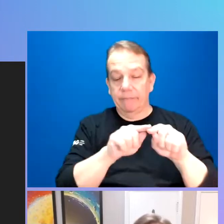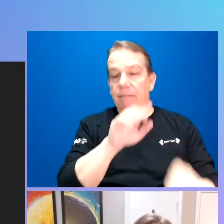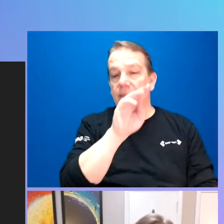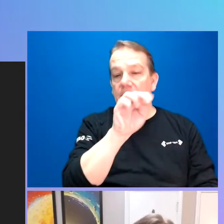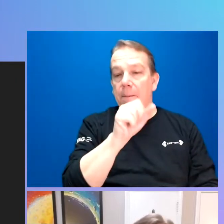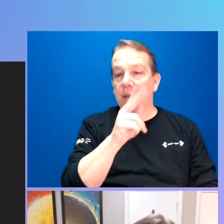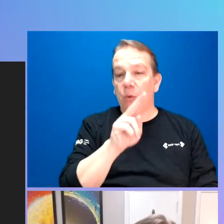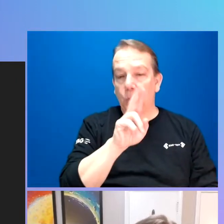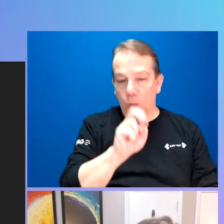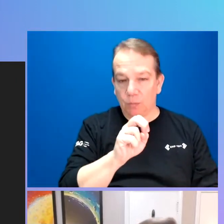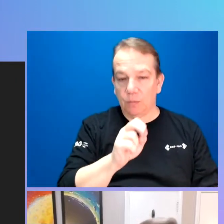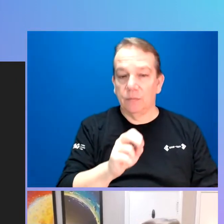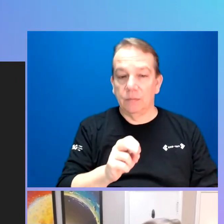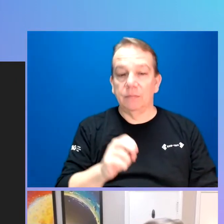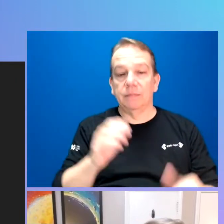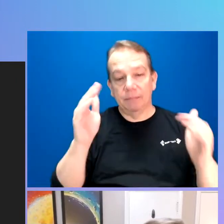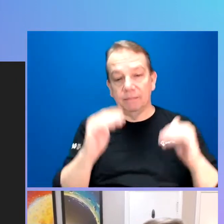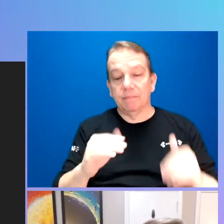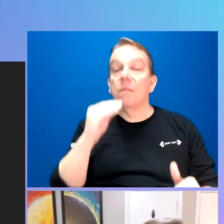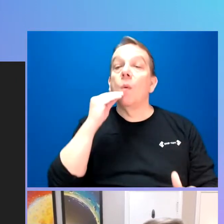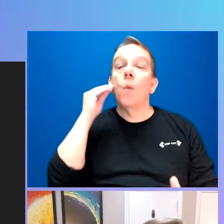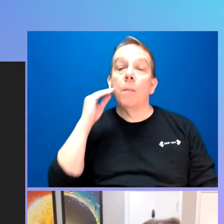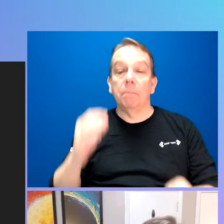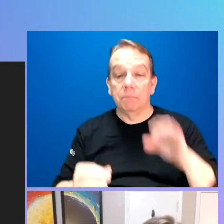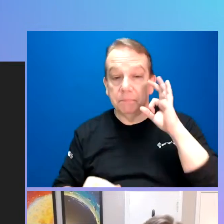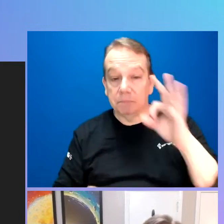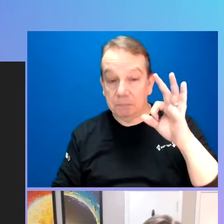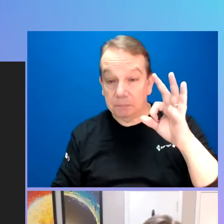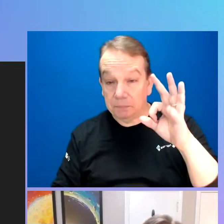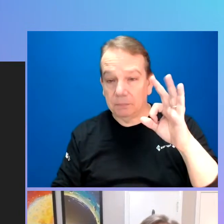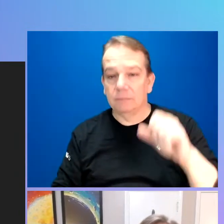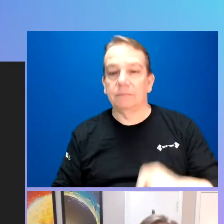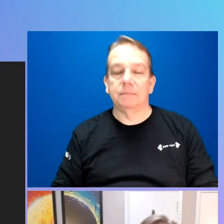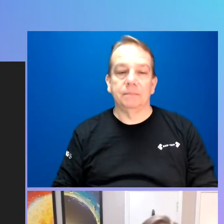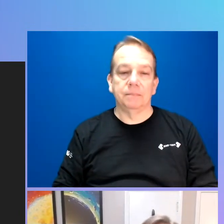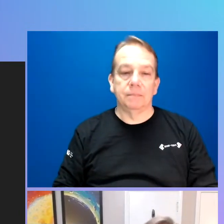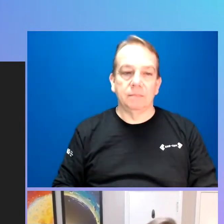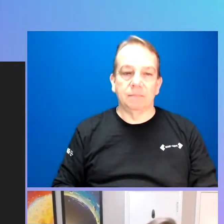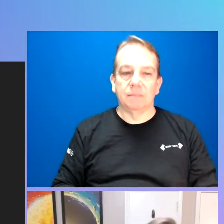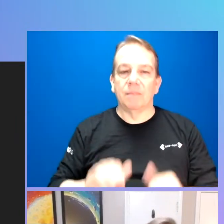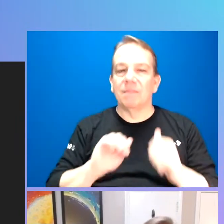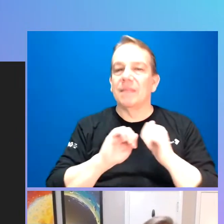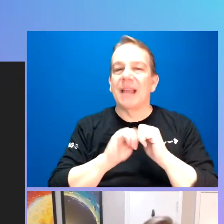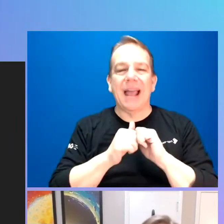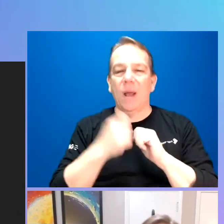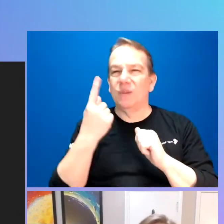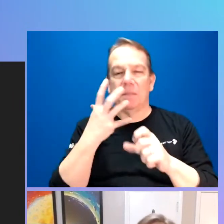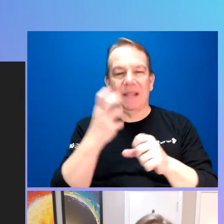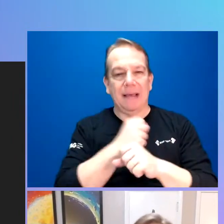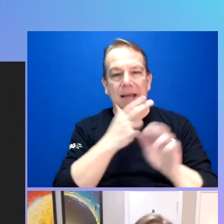home link has a name of home. So how does something get its